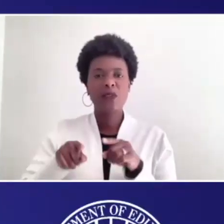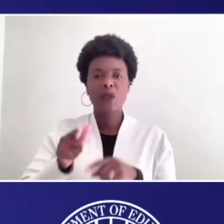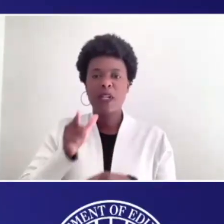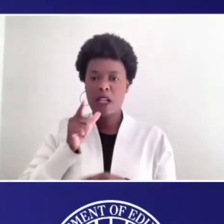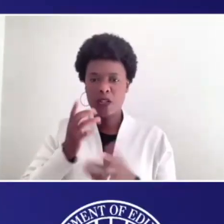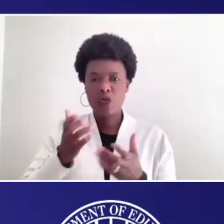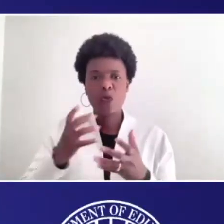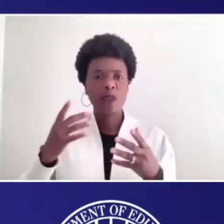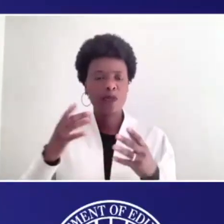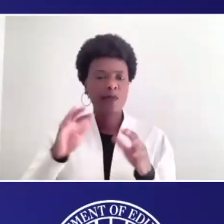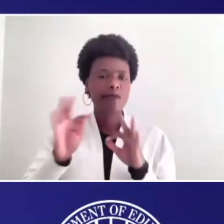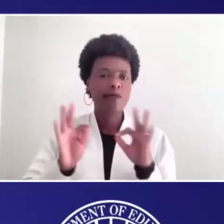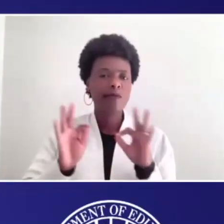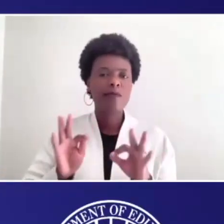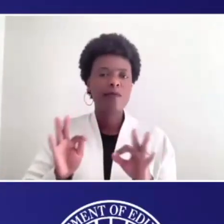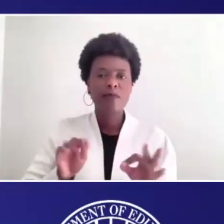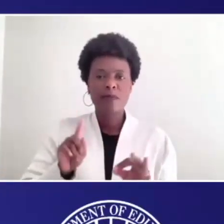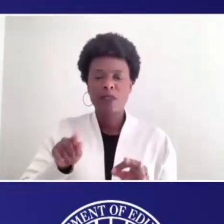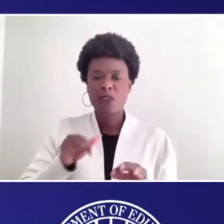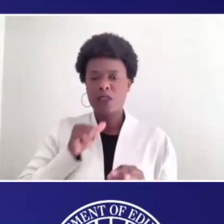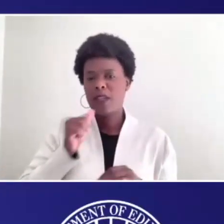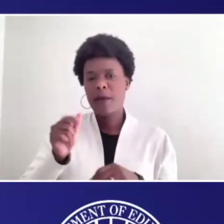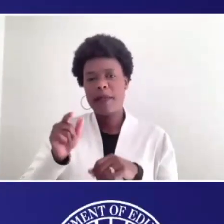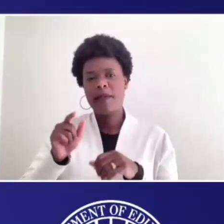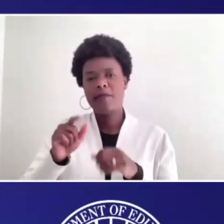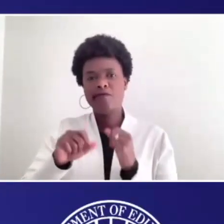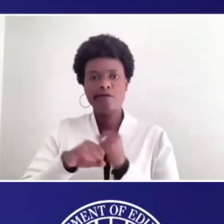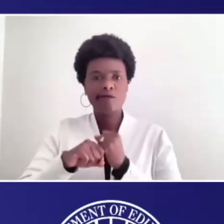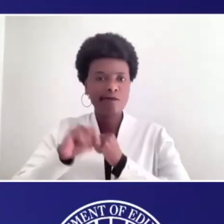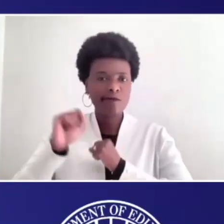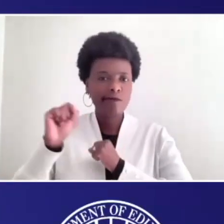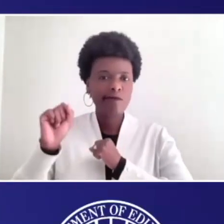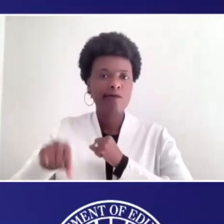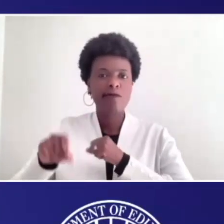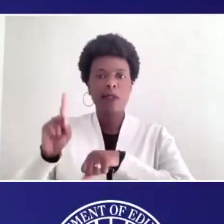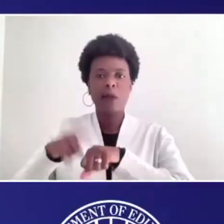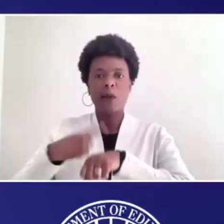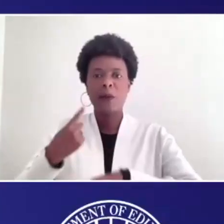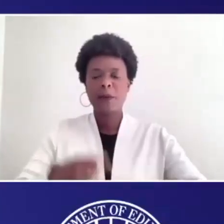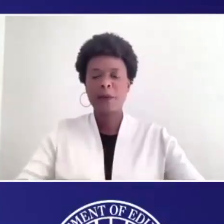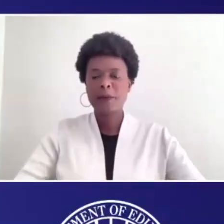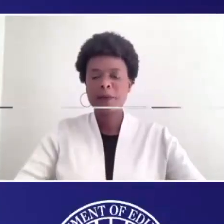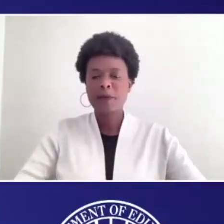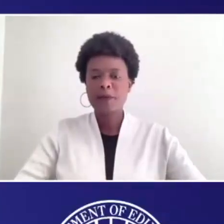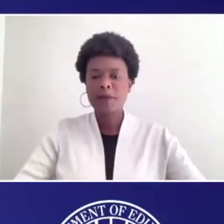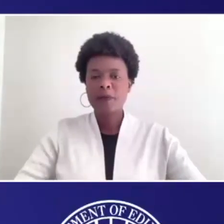over. It should not be too, too long getting through that.